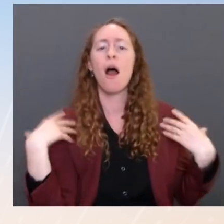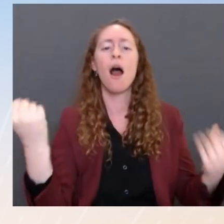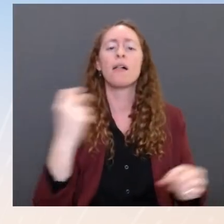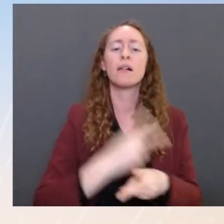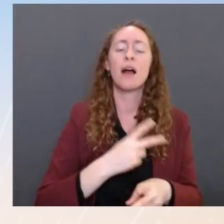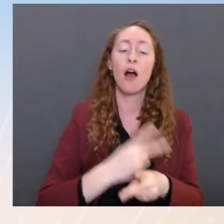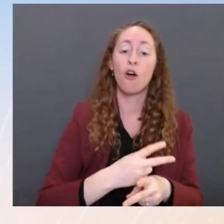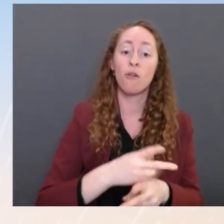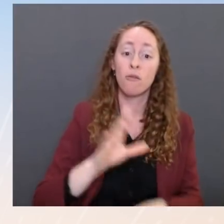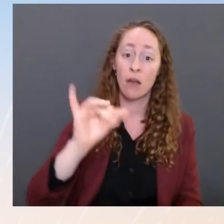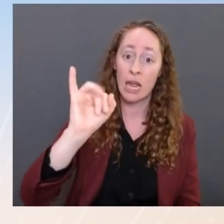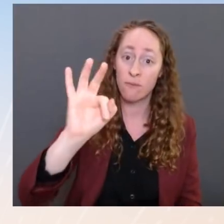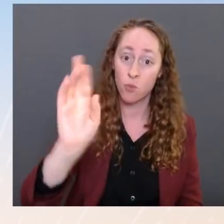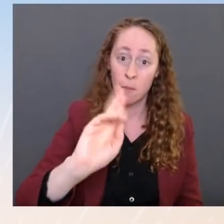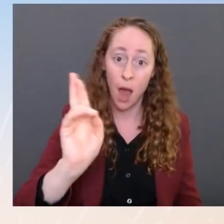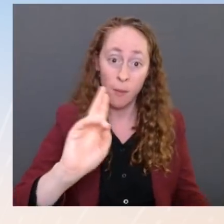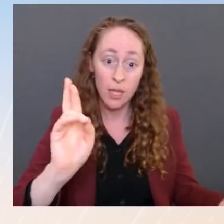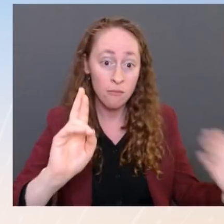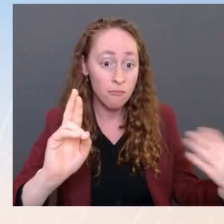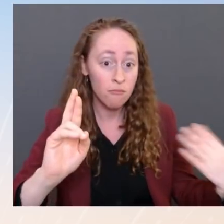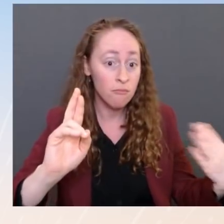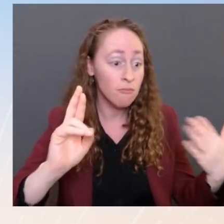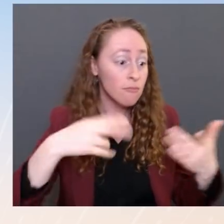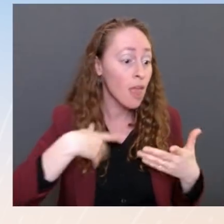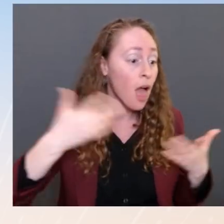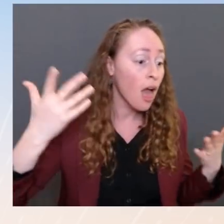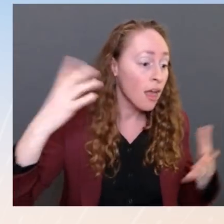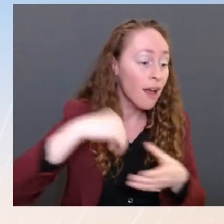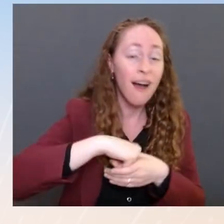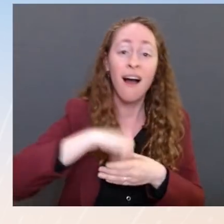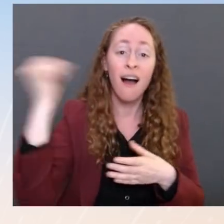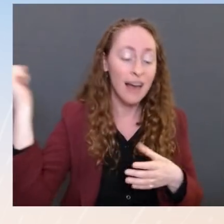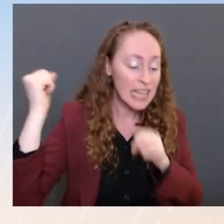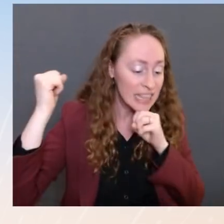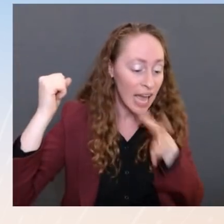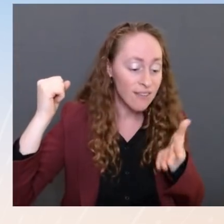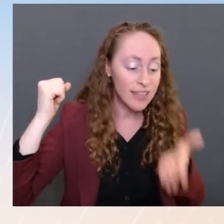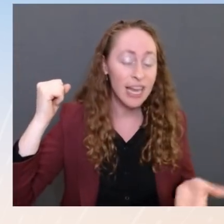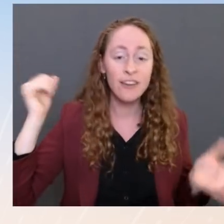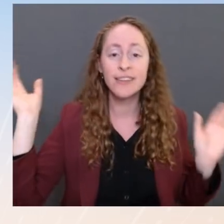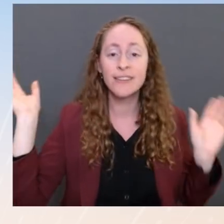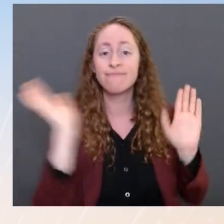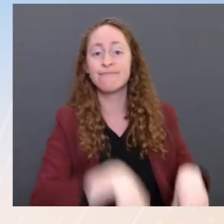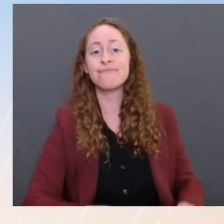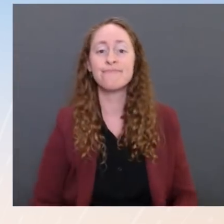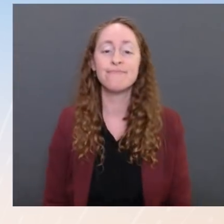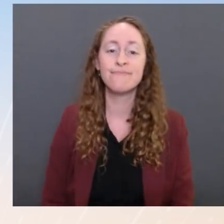above the White House and at federal locations across the country. Kristin Urquiza -- her dad died in June of 2020.